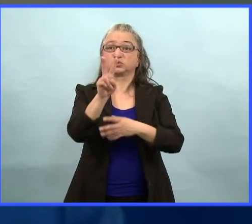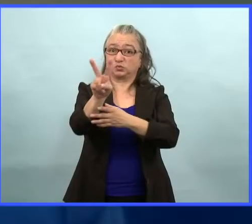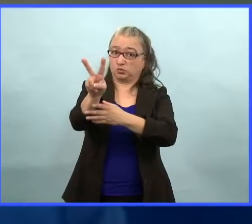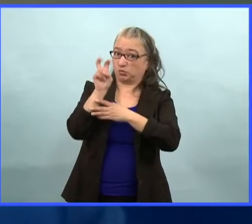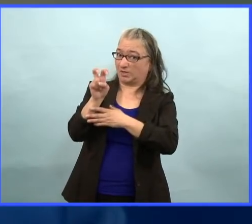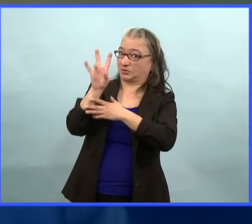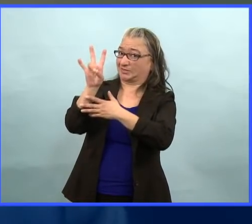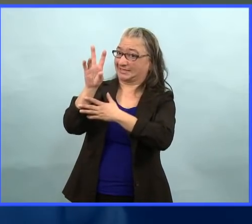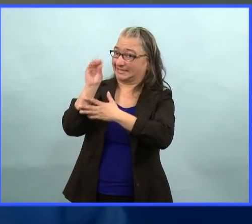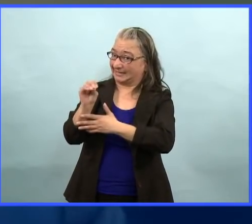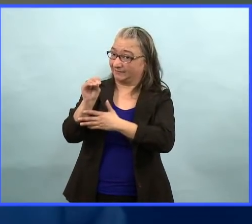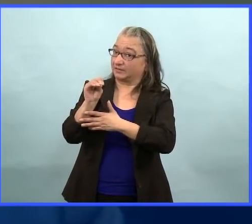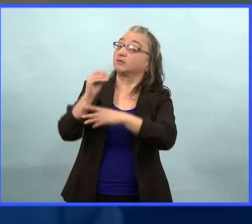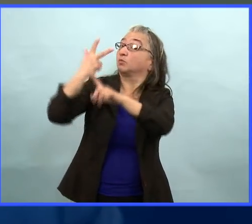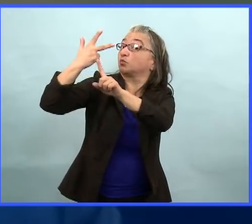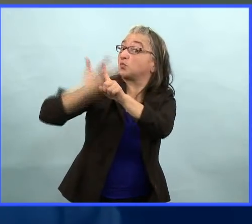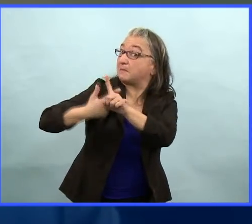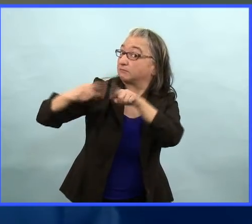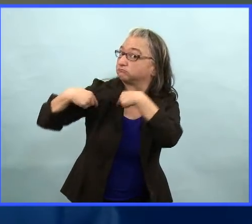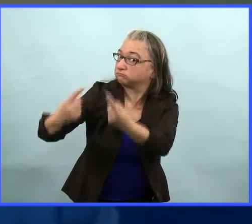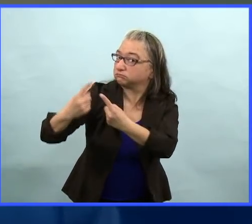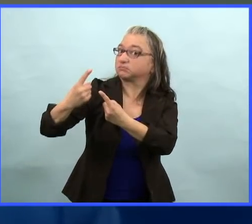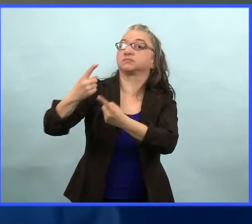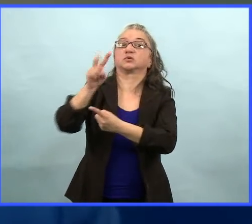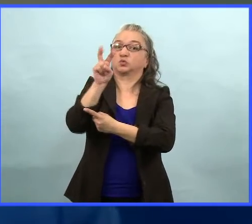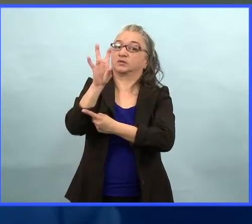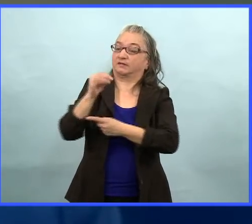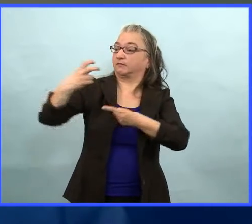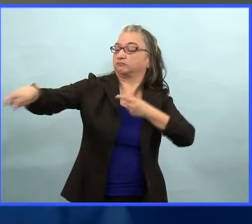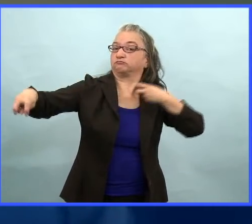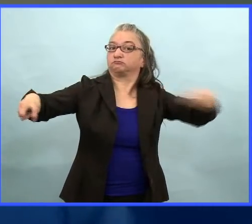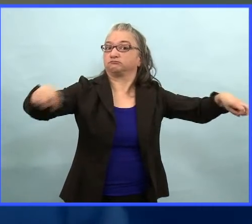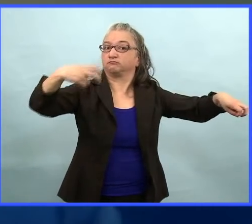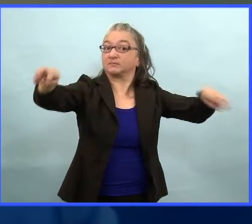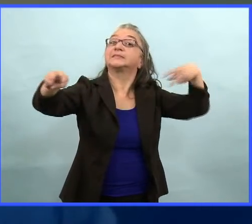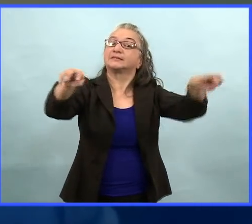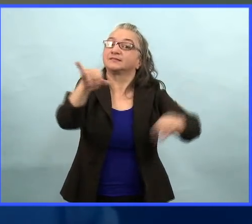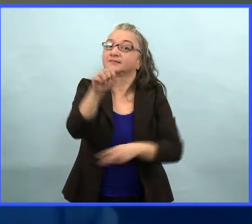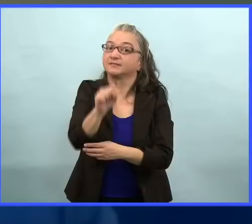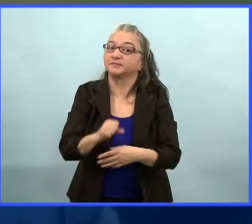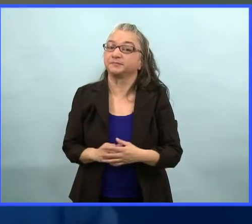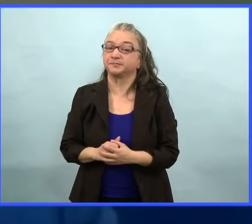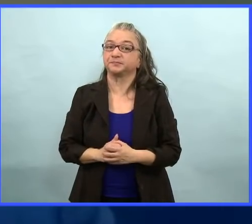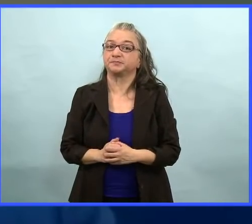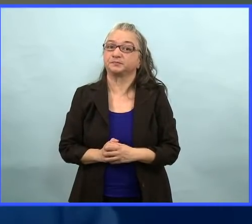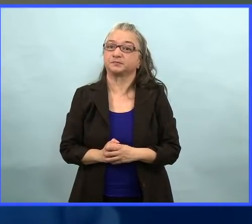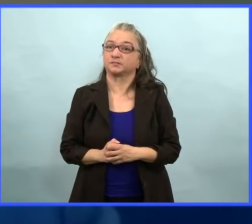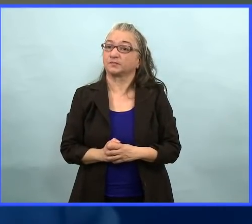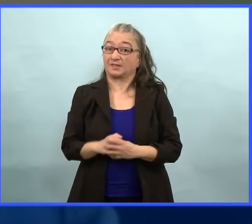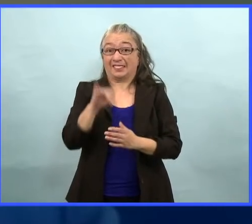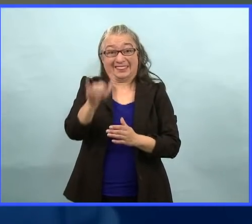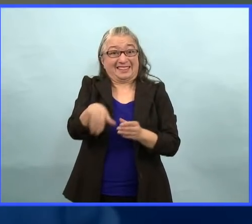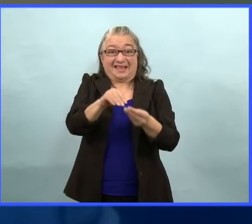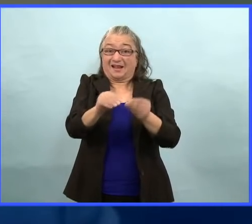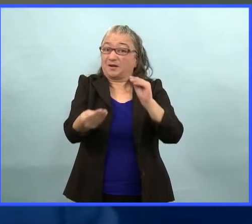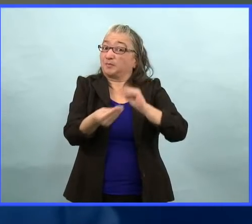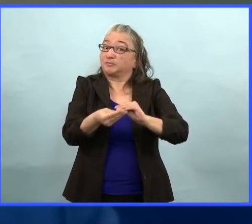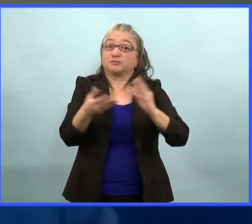and it's not really a numbers exercise but it's more appropriate care so if we have patients